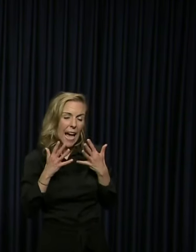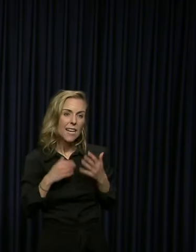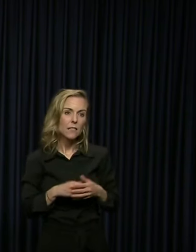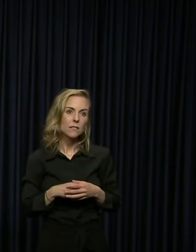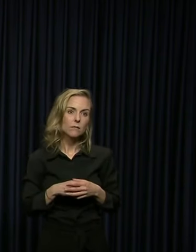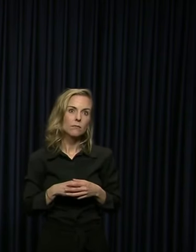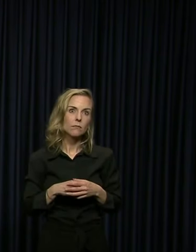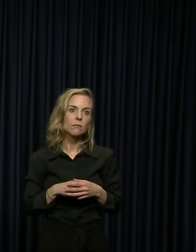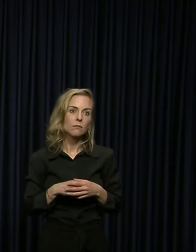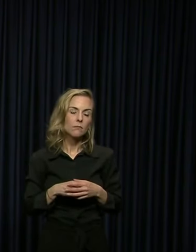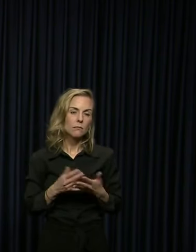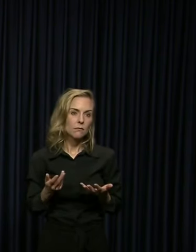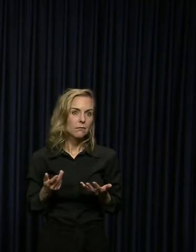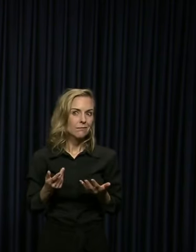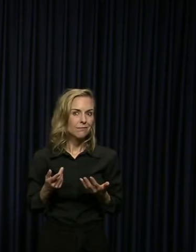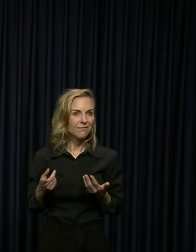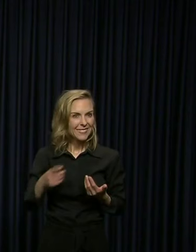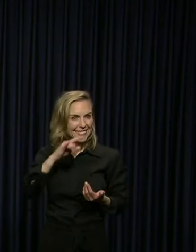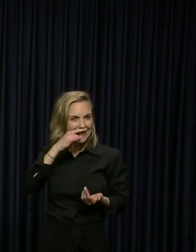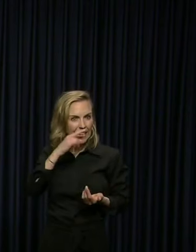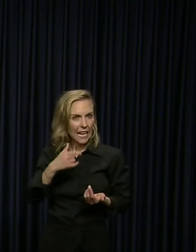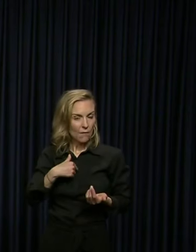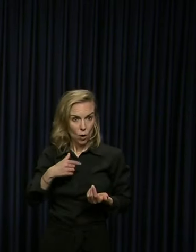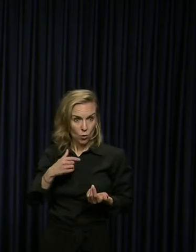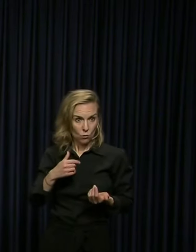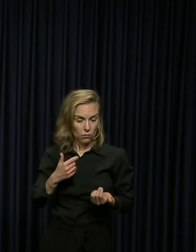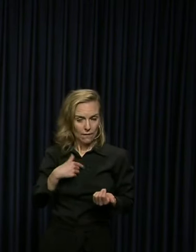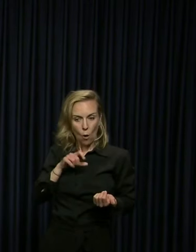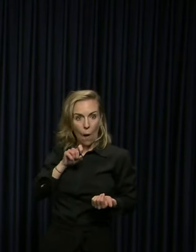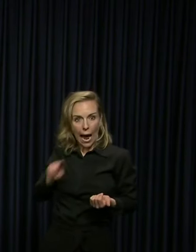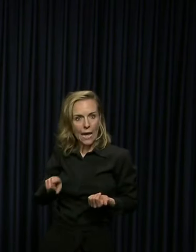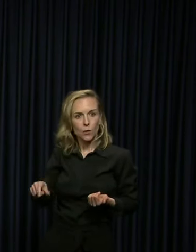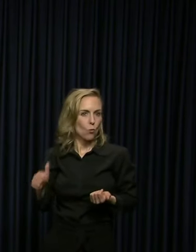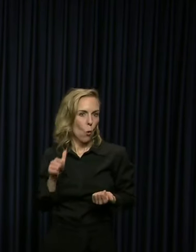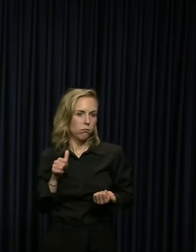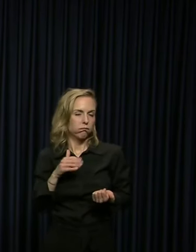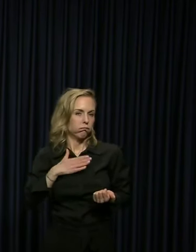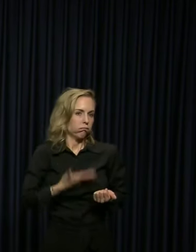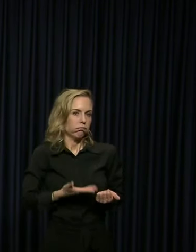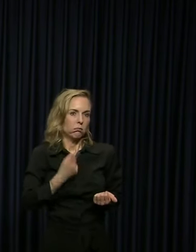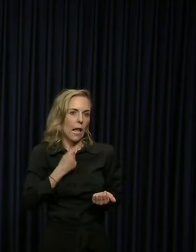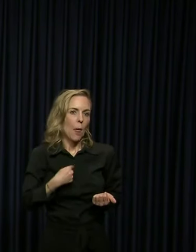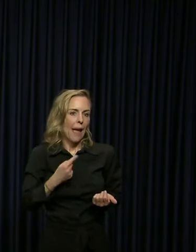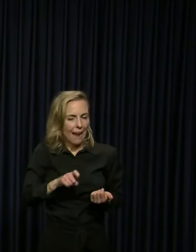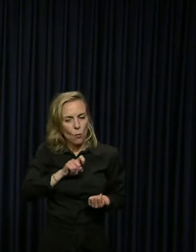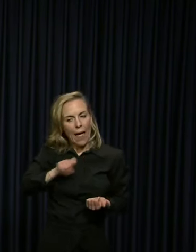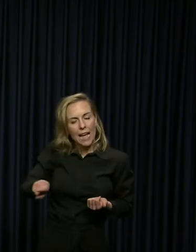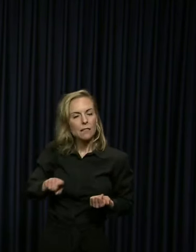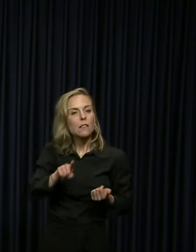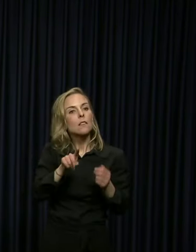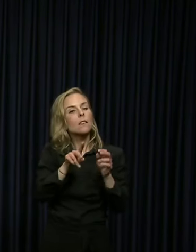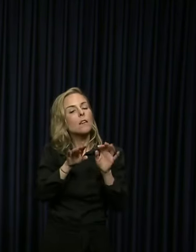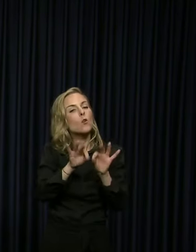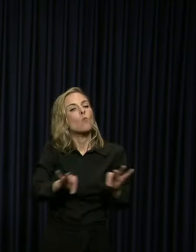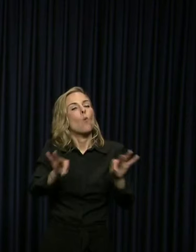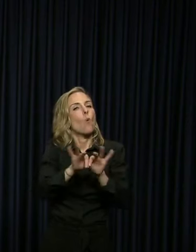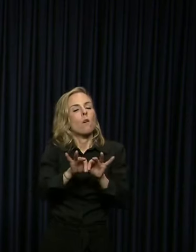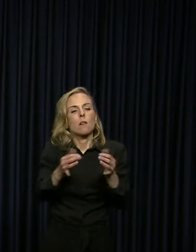WHAT YOU'RE DOING, I'M ASKING PEOPLE NOT TO SPREAD AND SHARE THOSE CONTACTS, AND I'M TRYING TO MODEL THAT TYPE OF BEHAVIOR